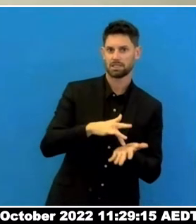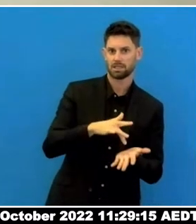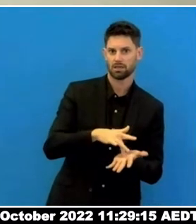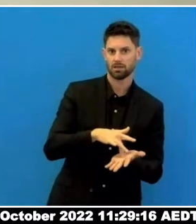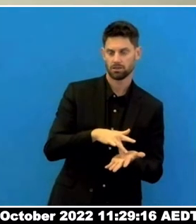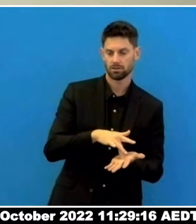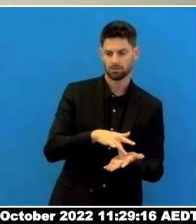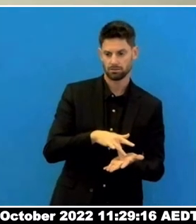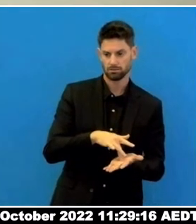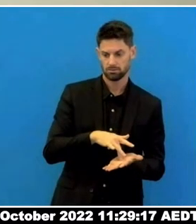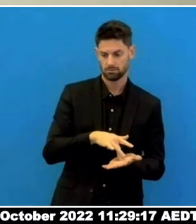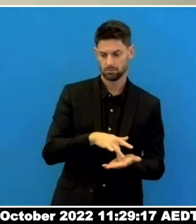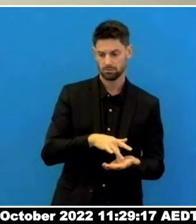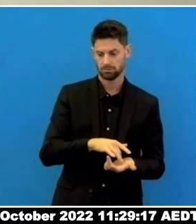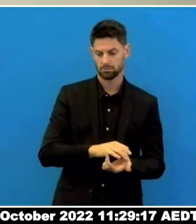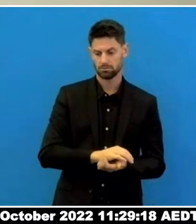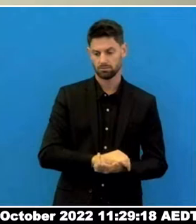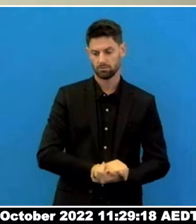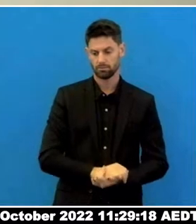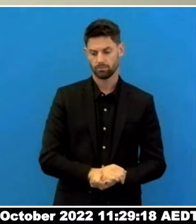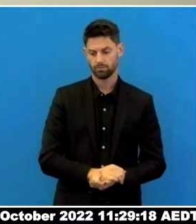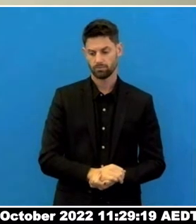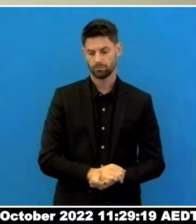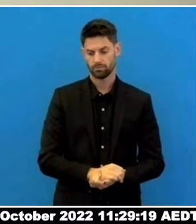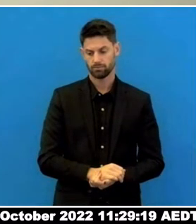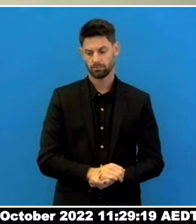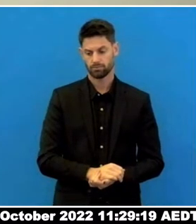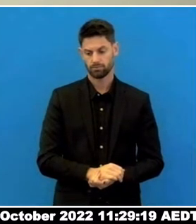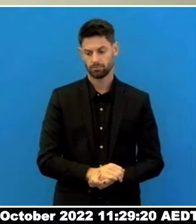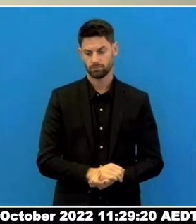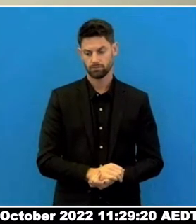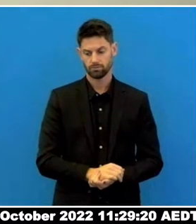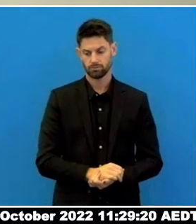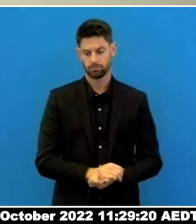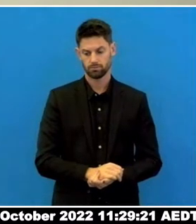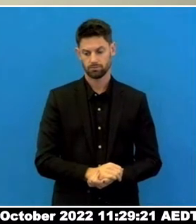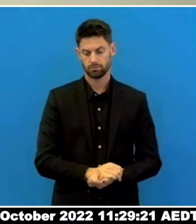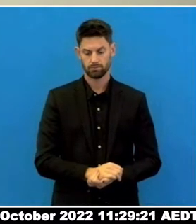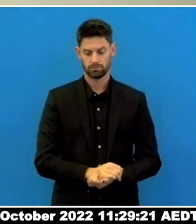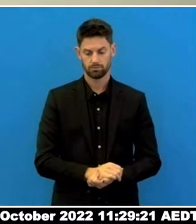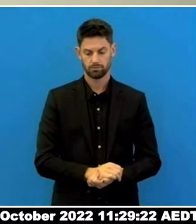But my breathing now no can come out, or beaten my breathing in there is stopped.